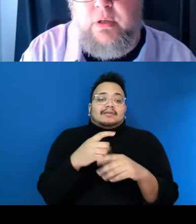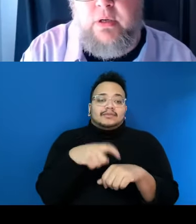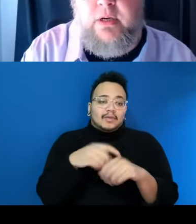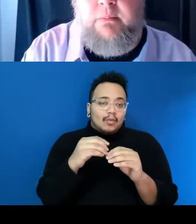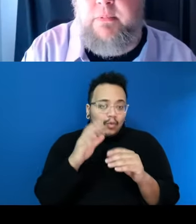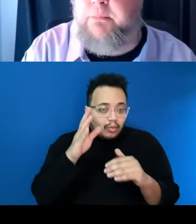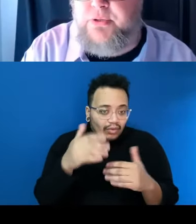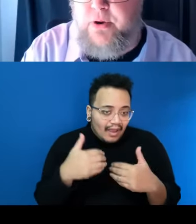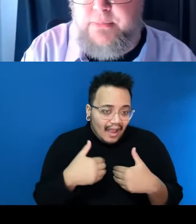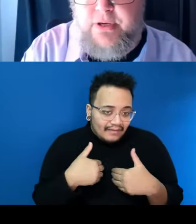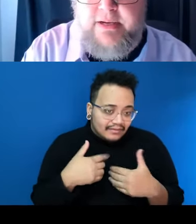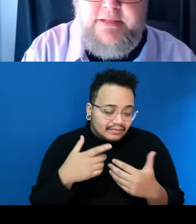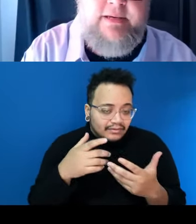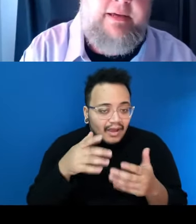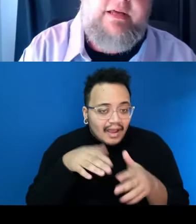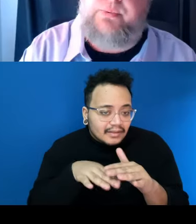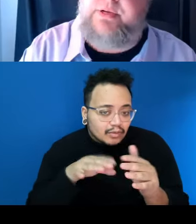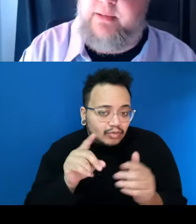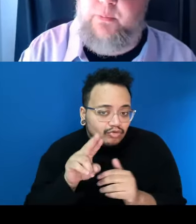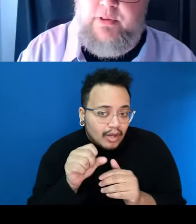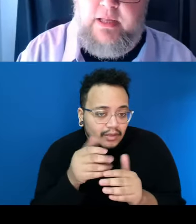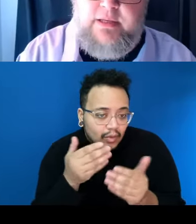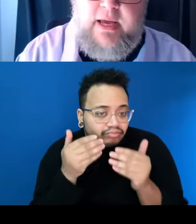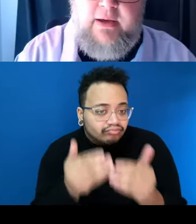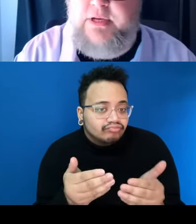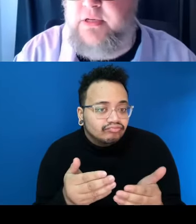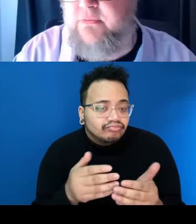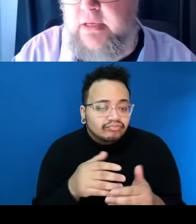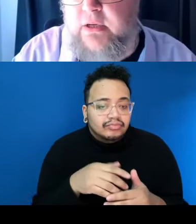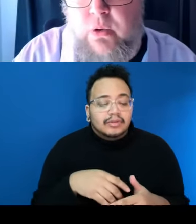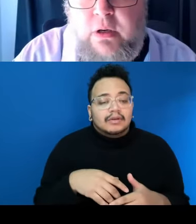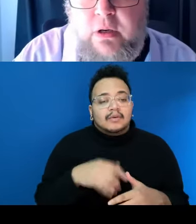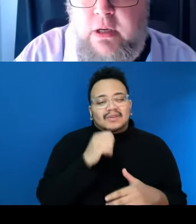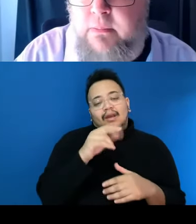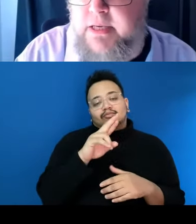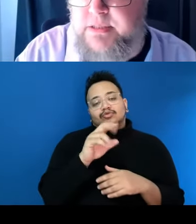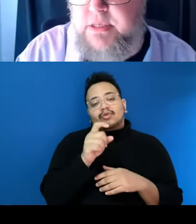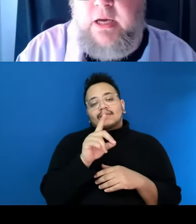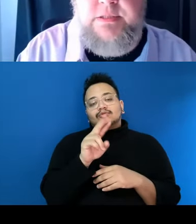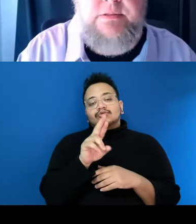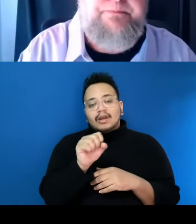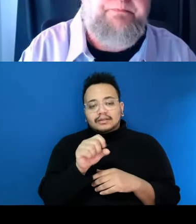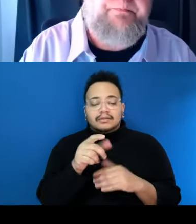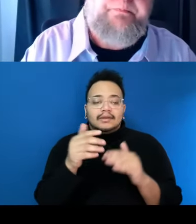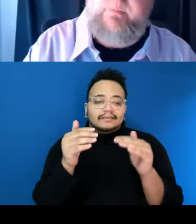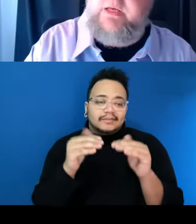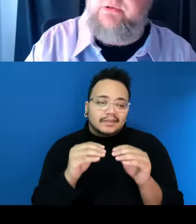or non-prescribed drugs, three times more likely to have HIV or STIs.